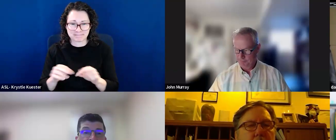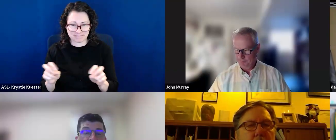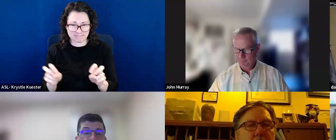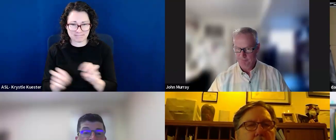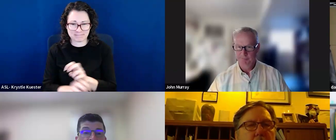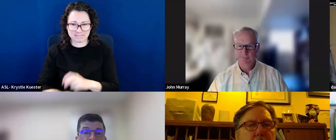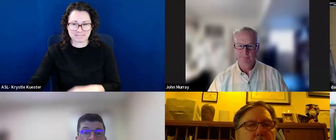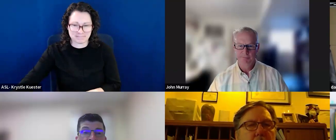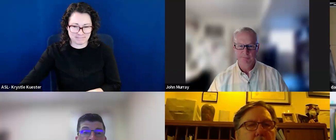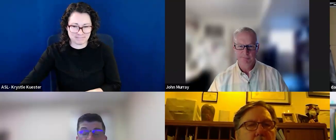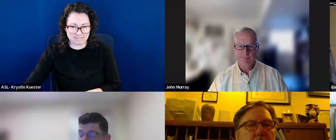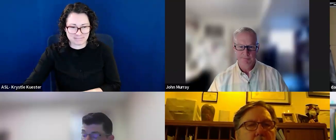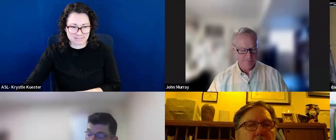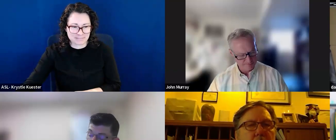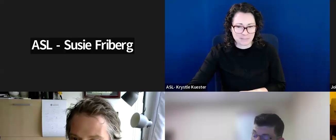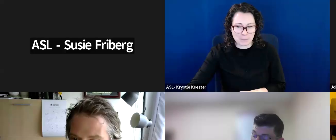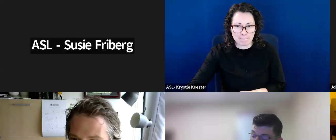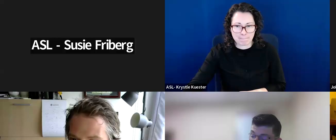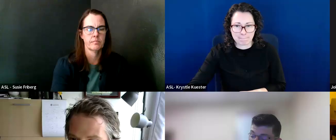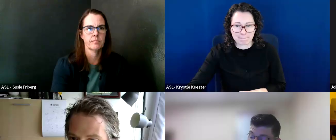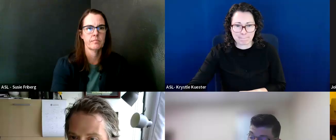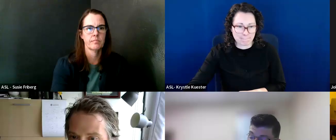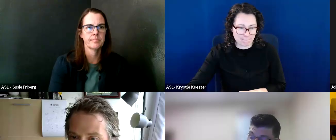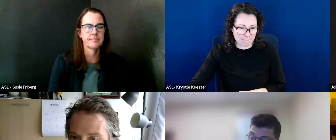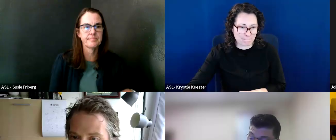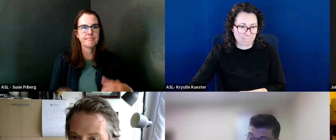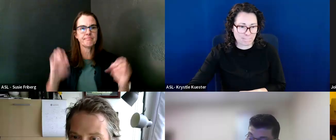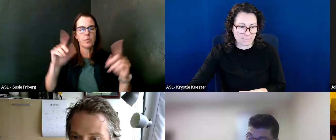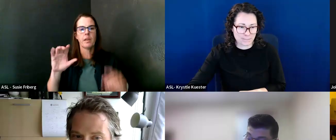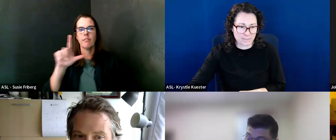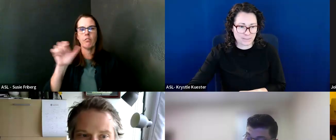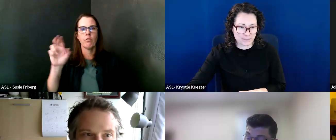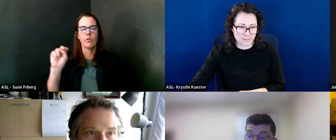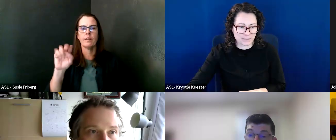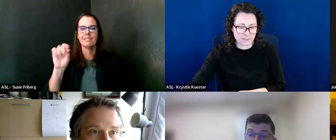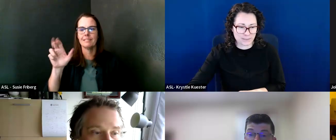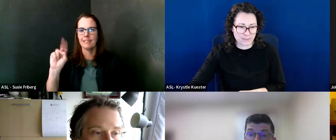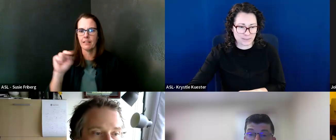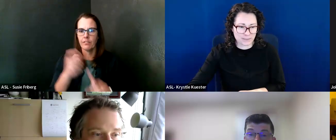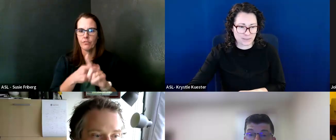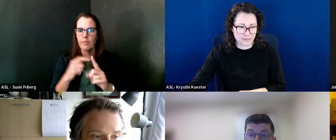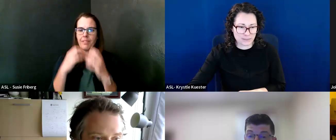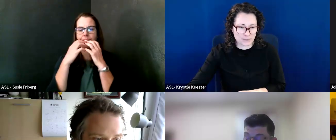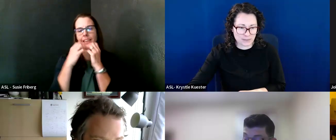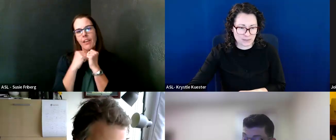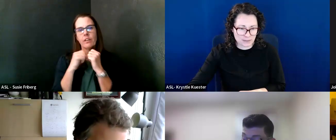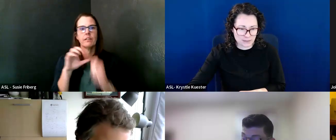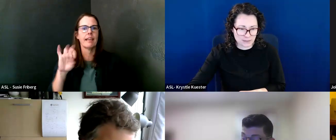the next person on the list to speak is Lauren Sand from the Caring Ambassadors Program.